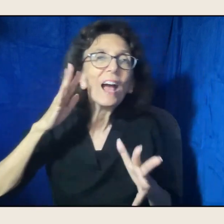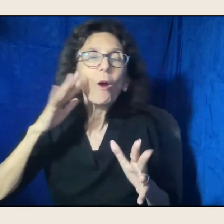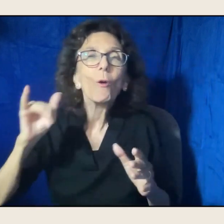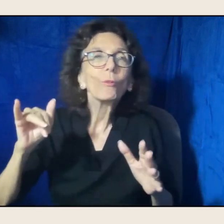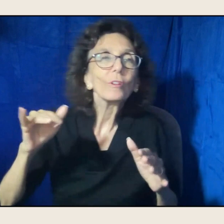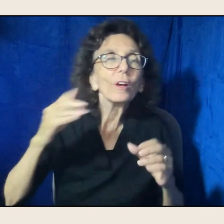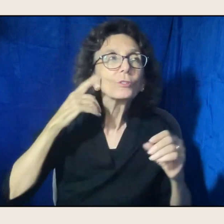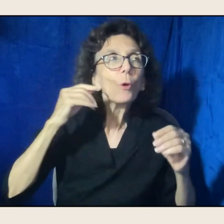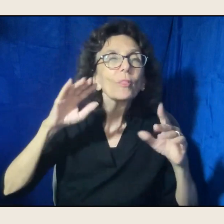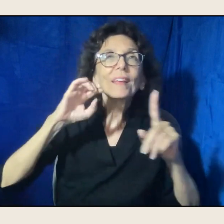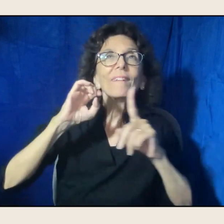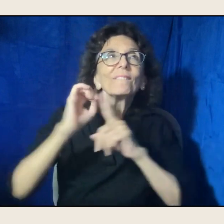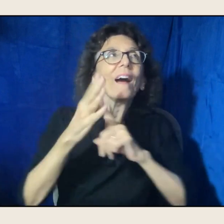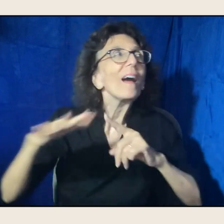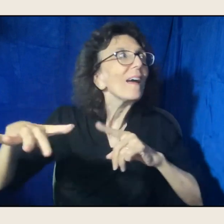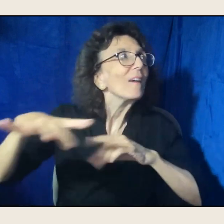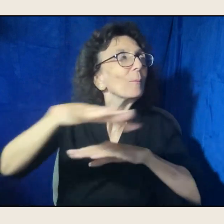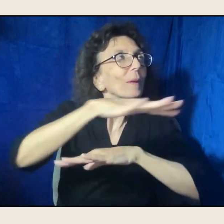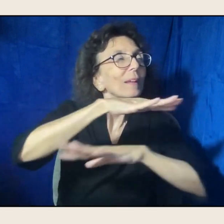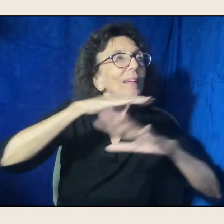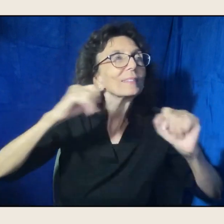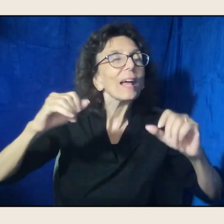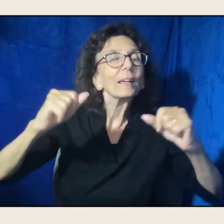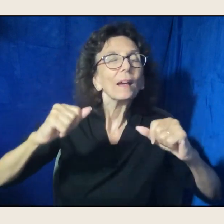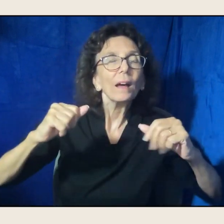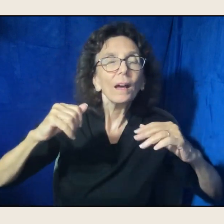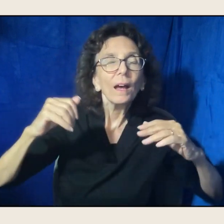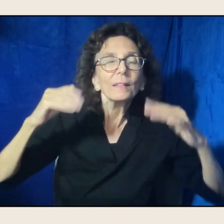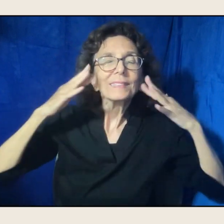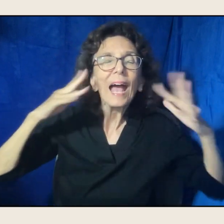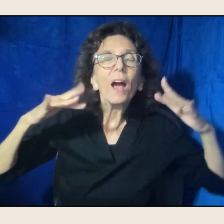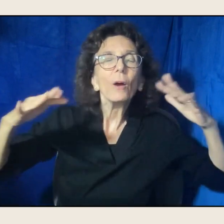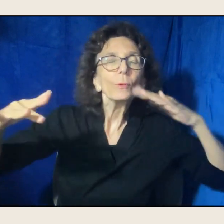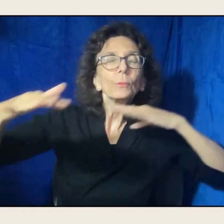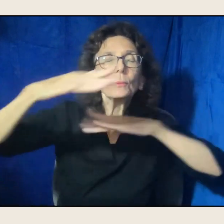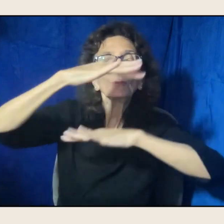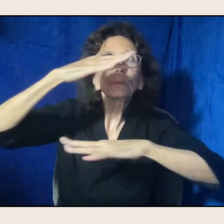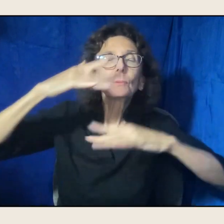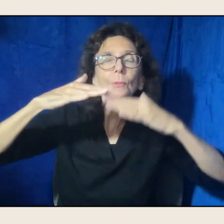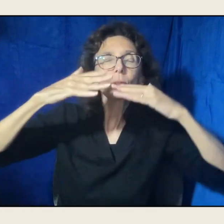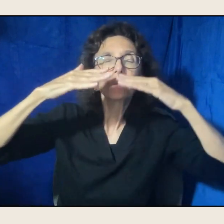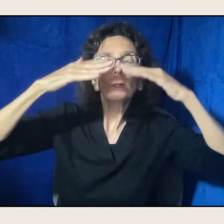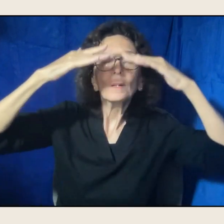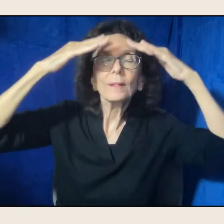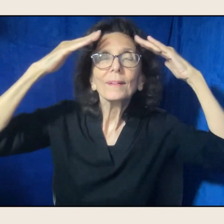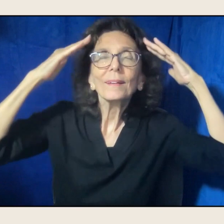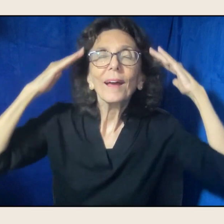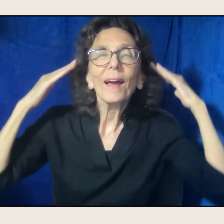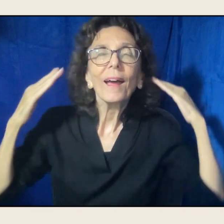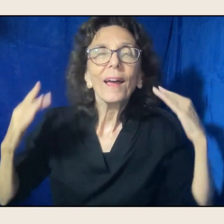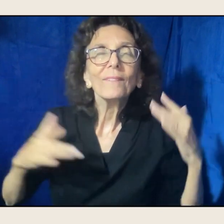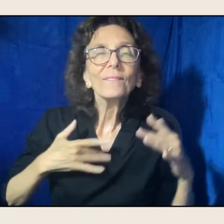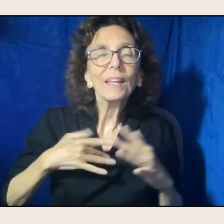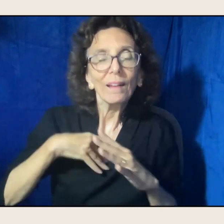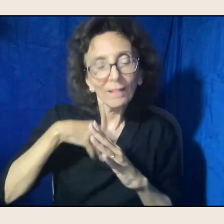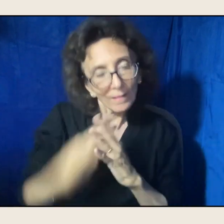or an immersive emotional quality to me, it really, yeah. I think you're exactly right.